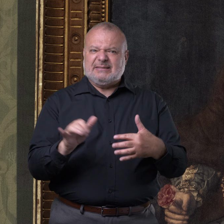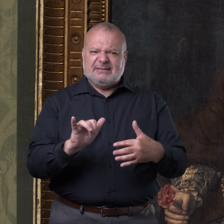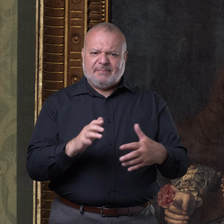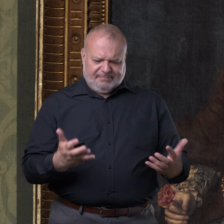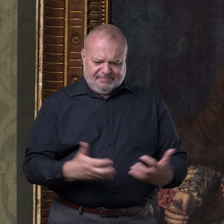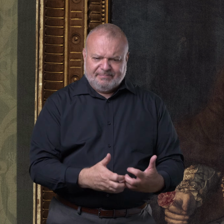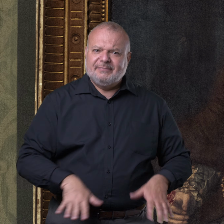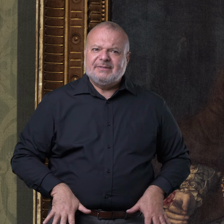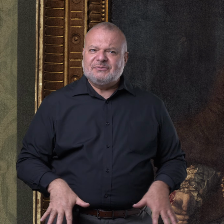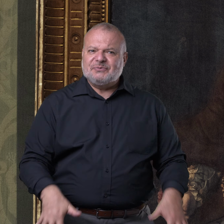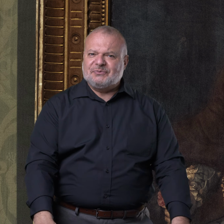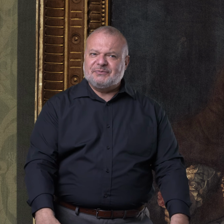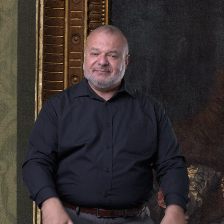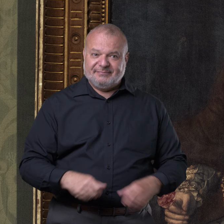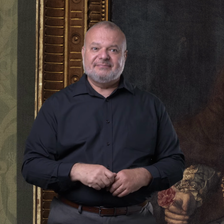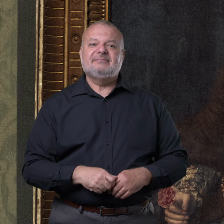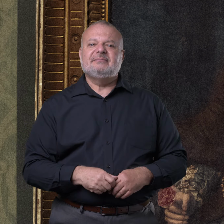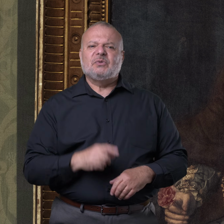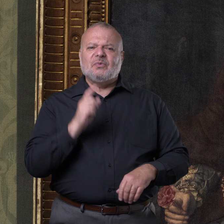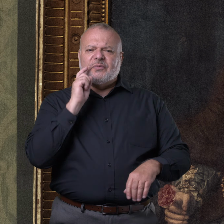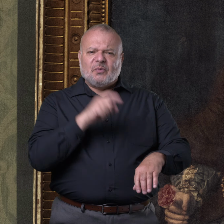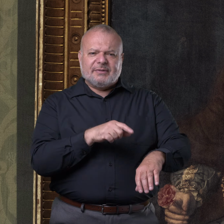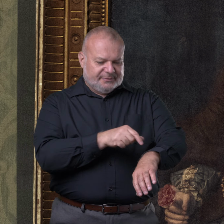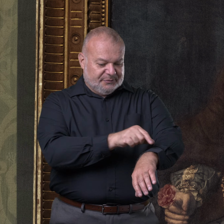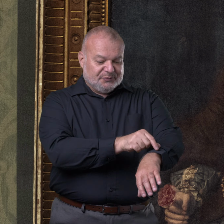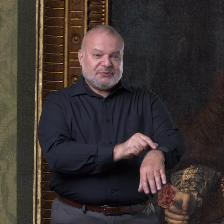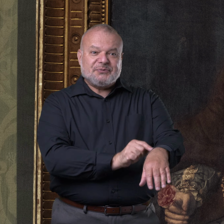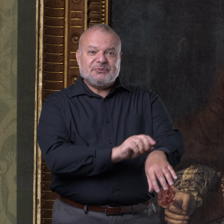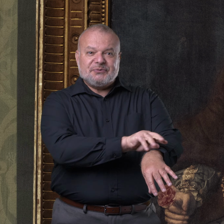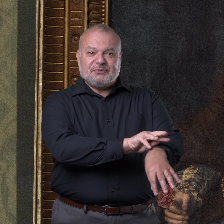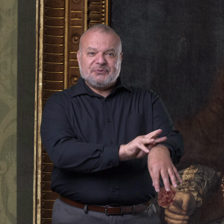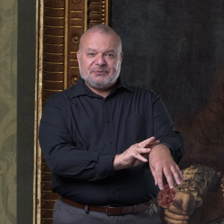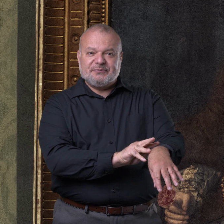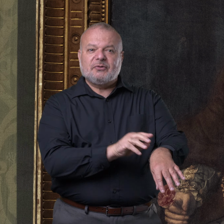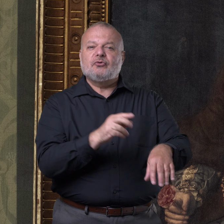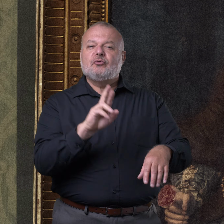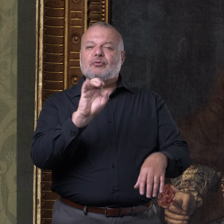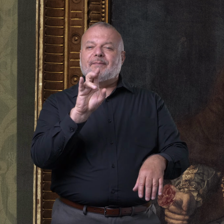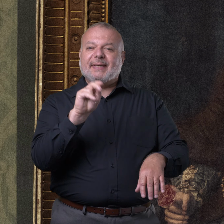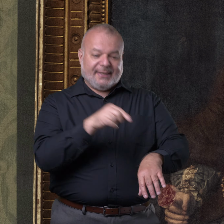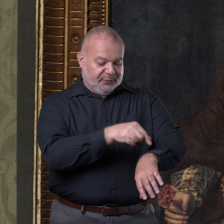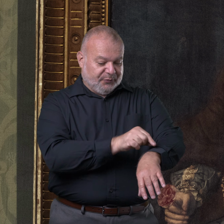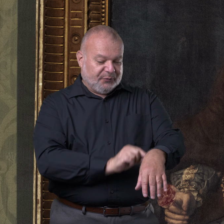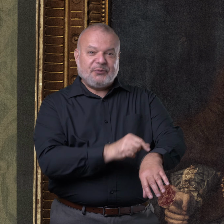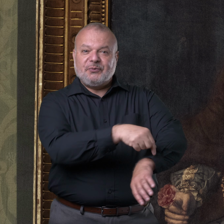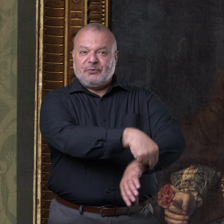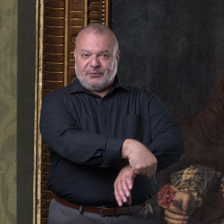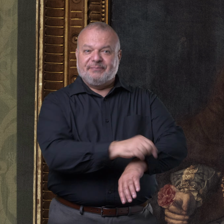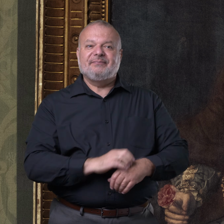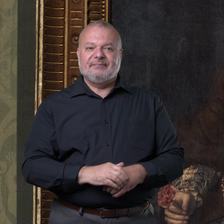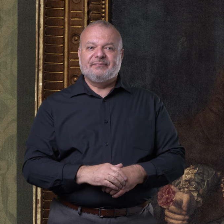of the dress ornamented with vertical stripes of off-white ribbon adorned with gold buttons.